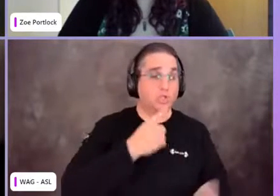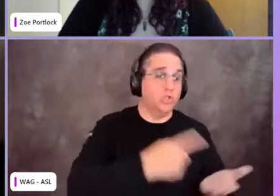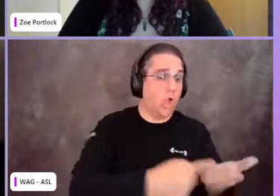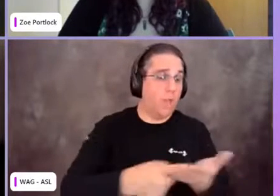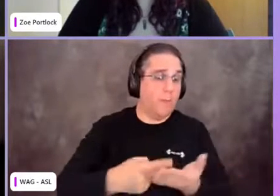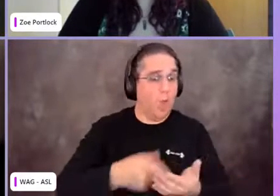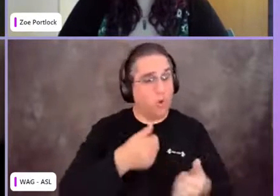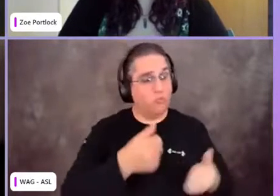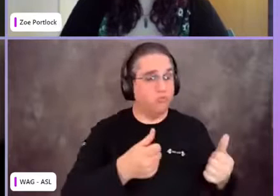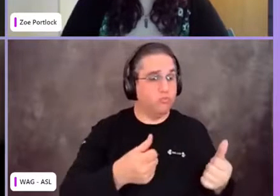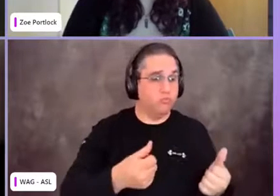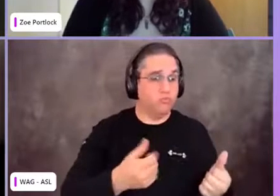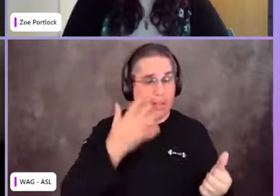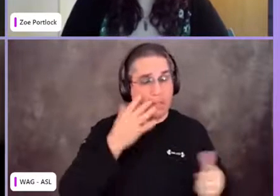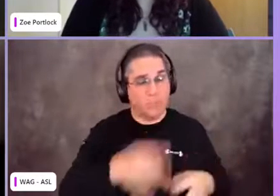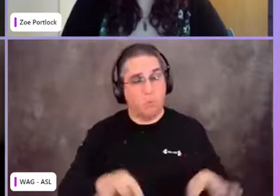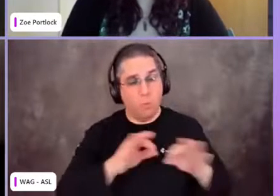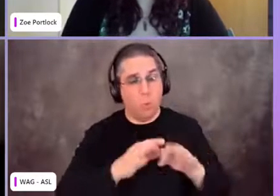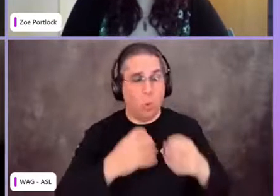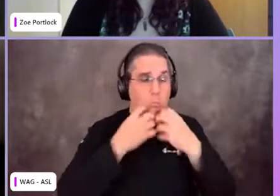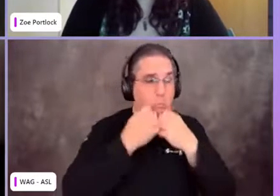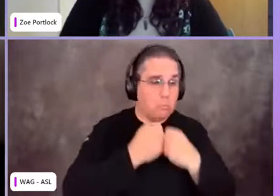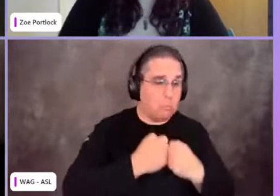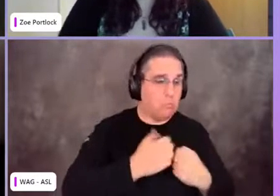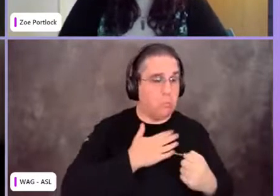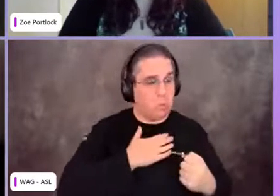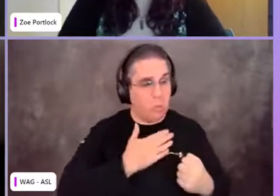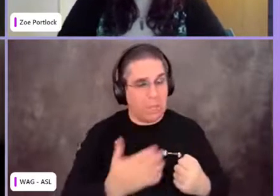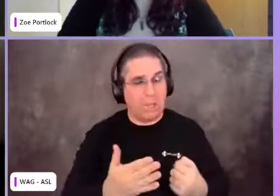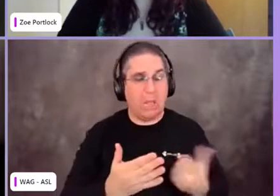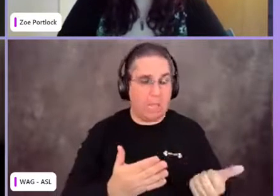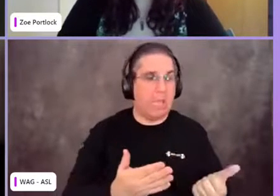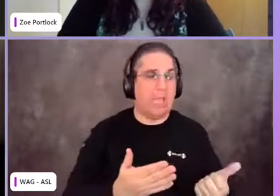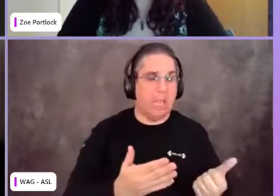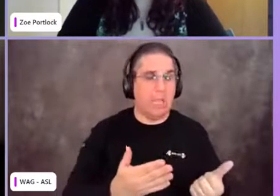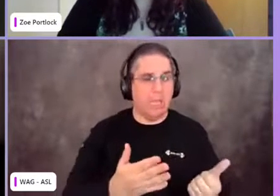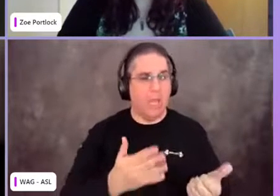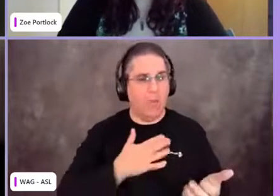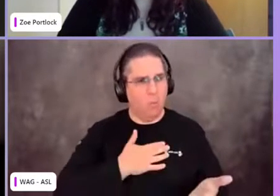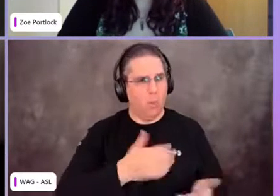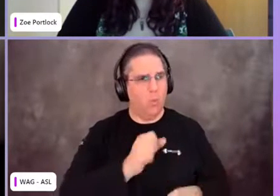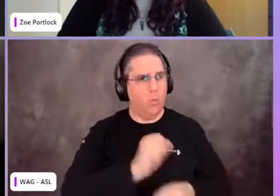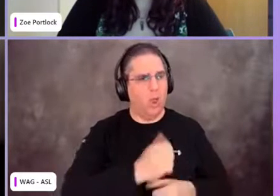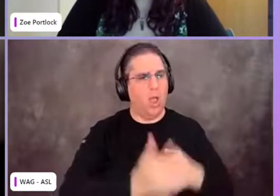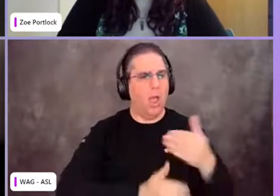We know where this is the money actually shows up. It's the rubber meeting the road, so people stop talking about it